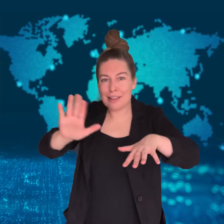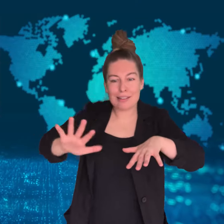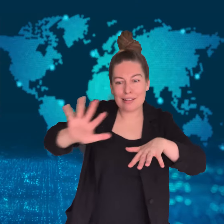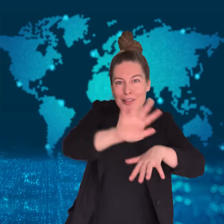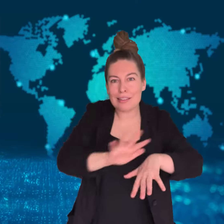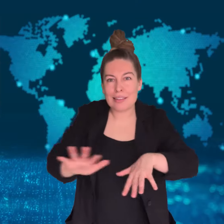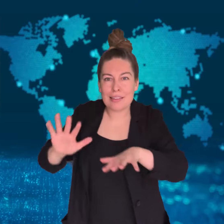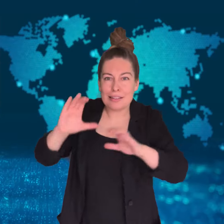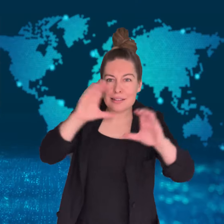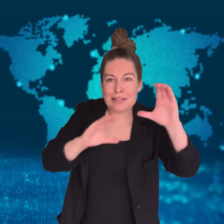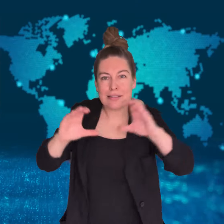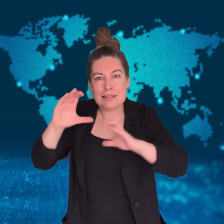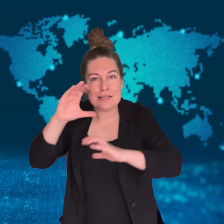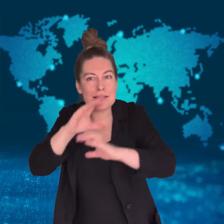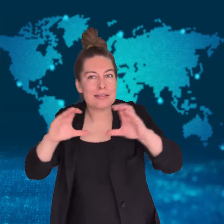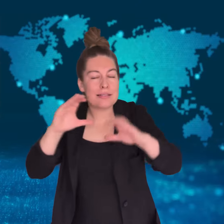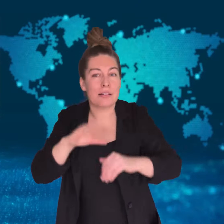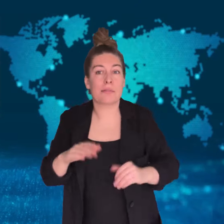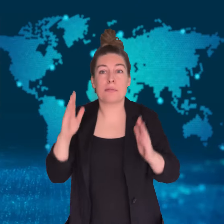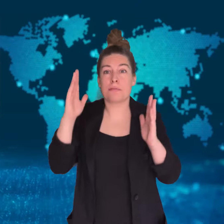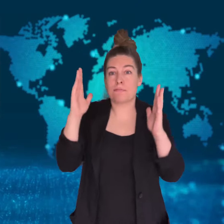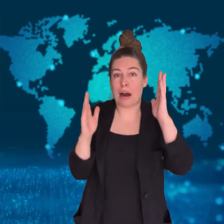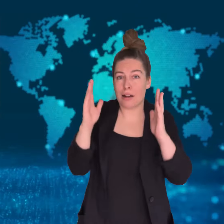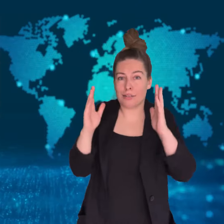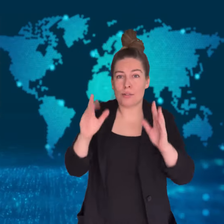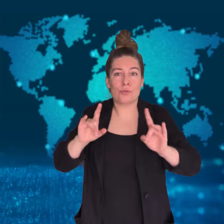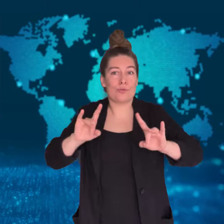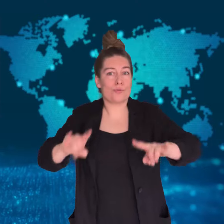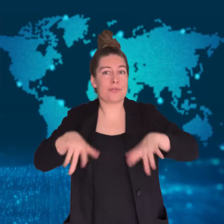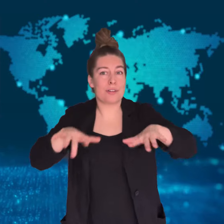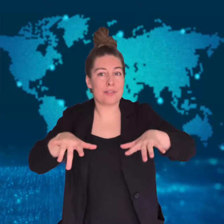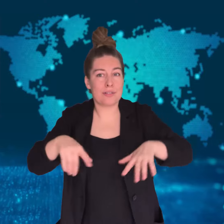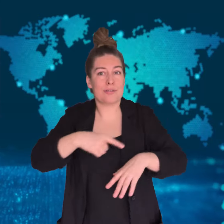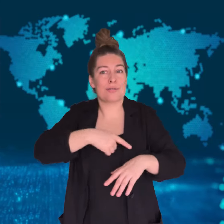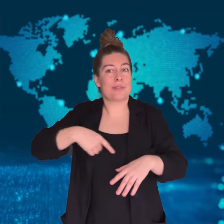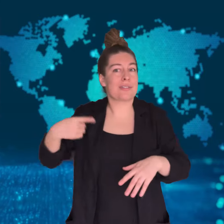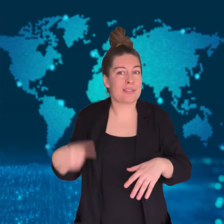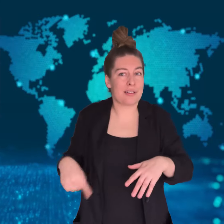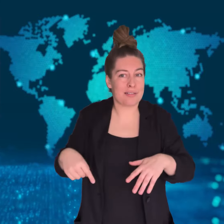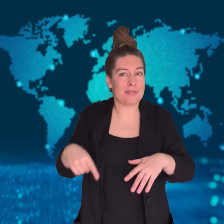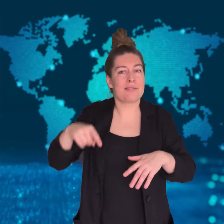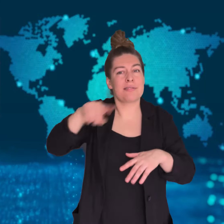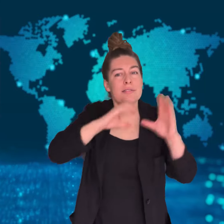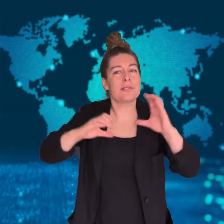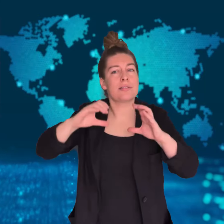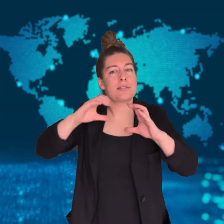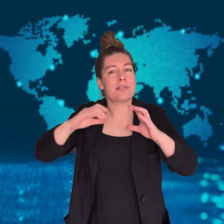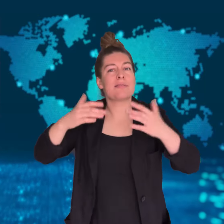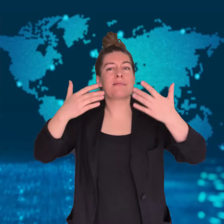When the Malaysian government was unsuccessful in the search, Australia took over.